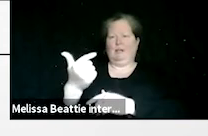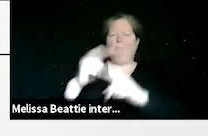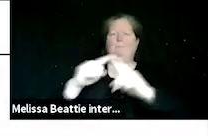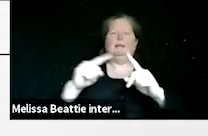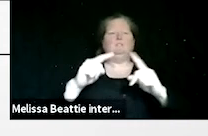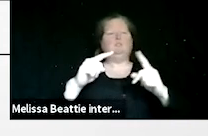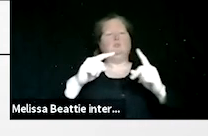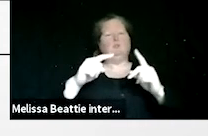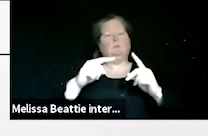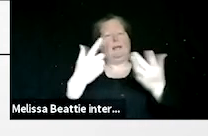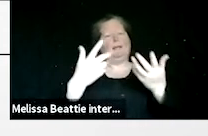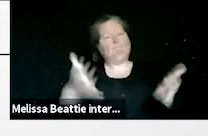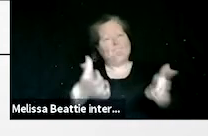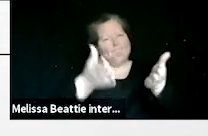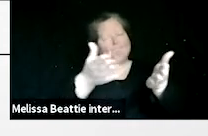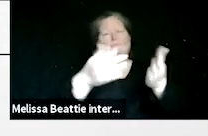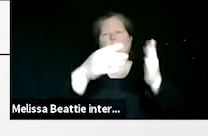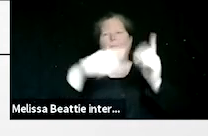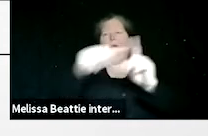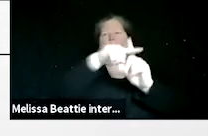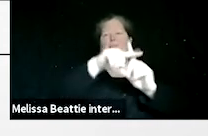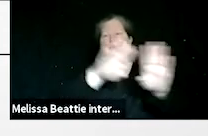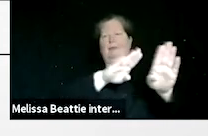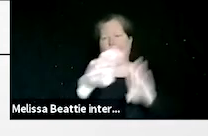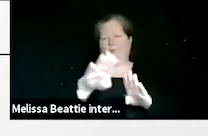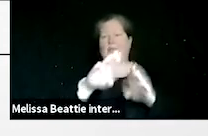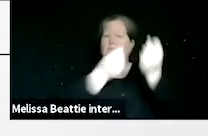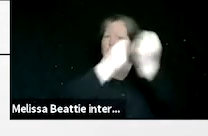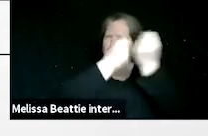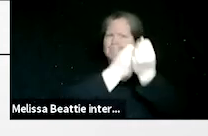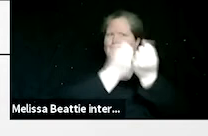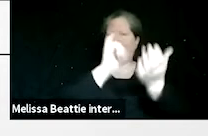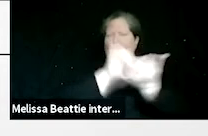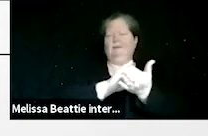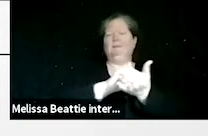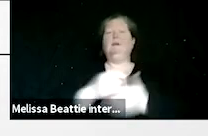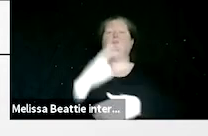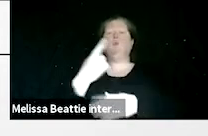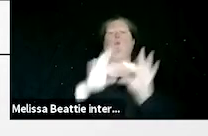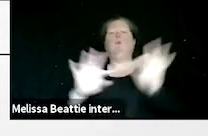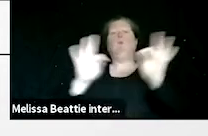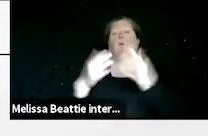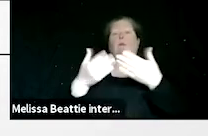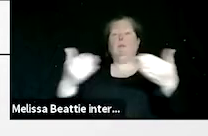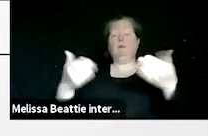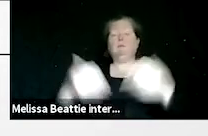Ben Woelk: And one of the key things with this was creating the atmosphere